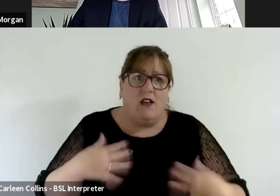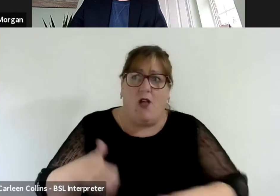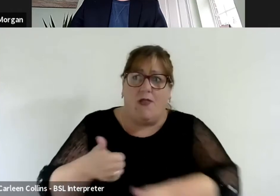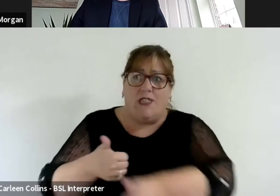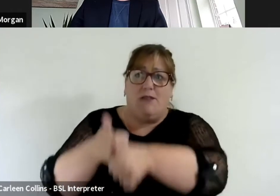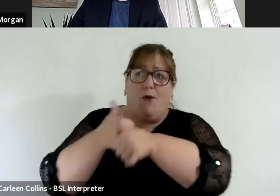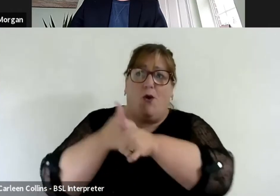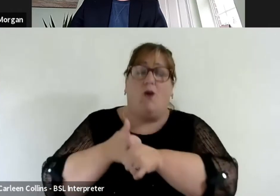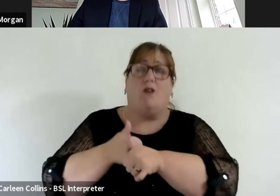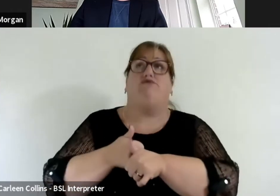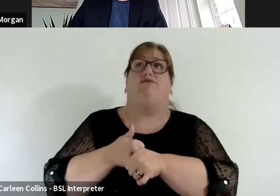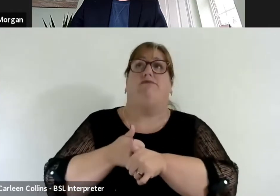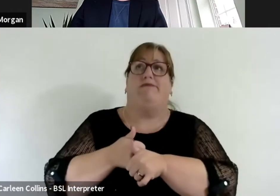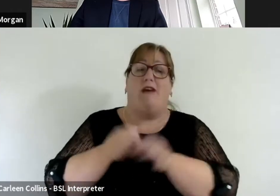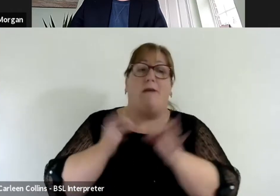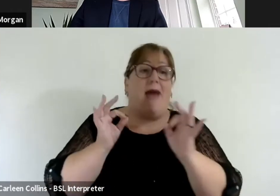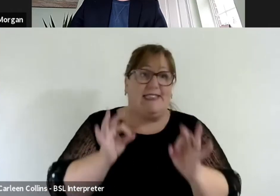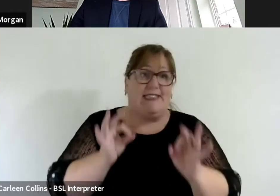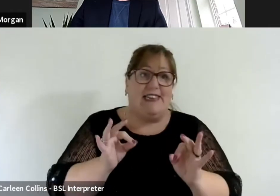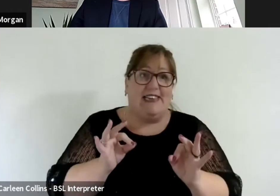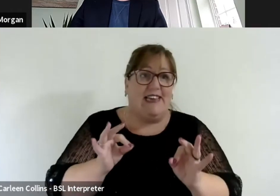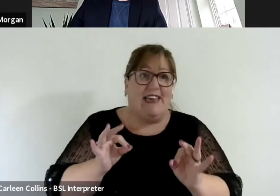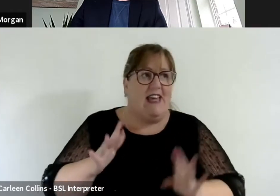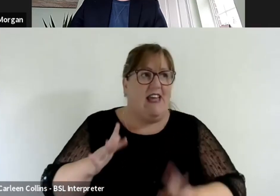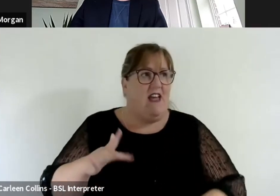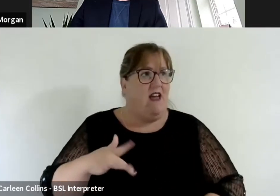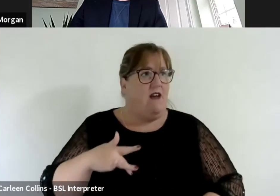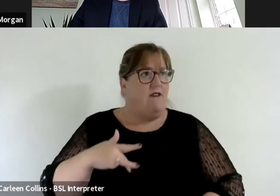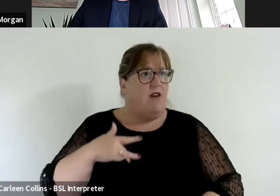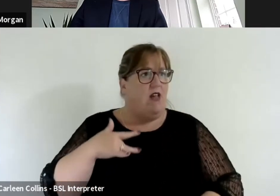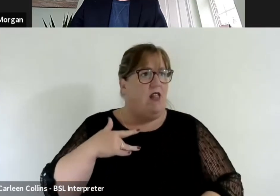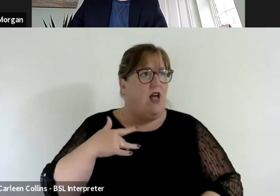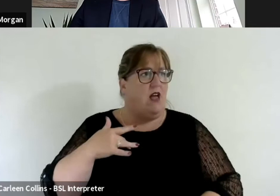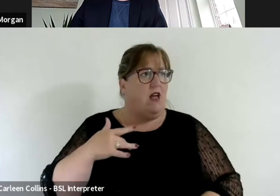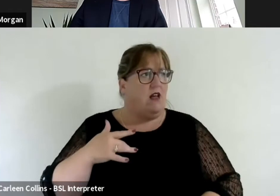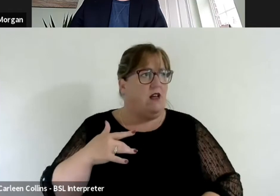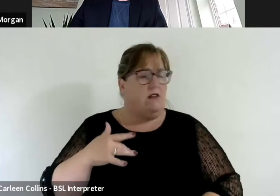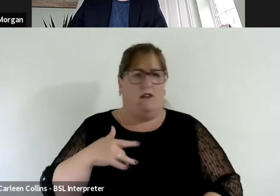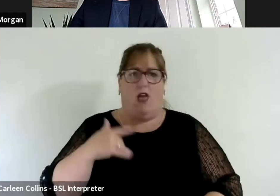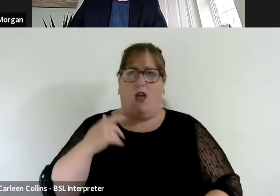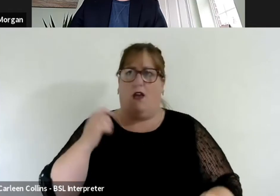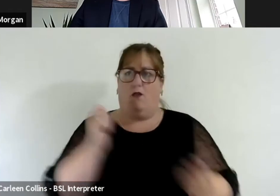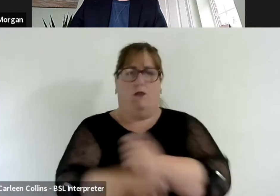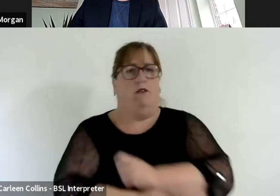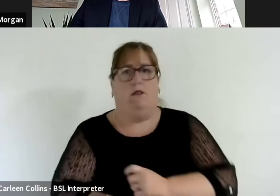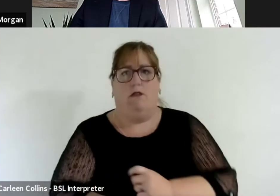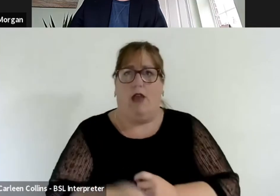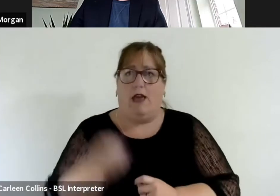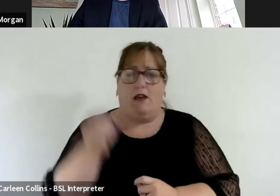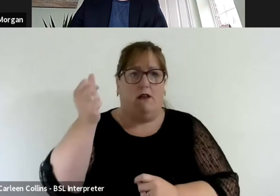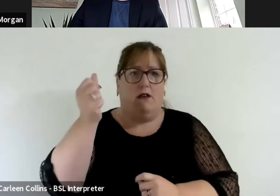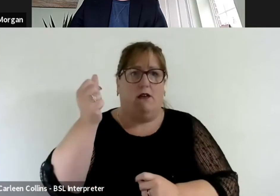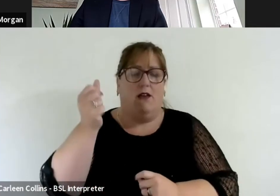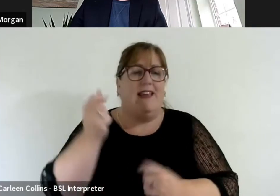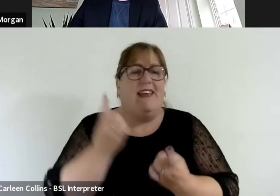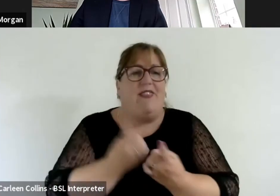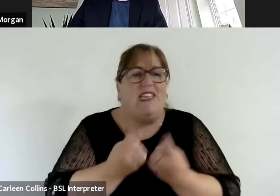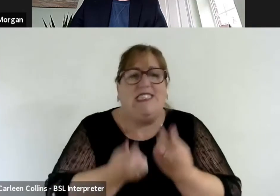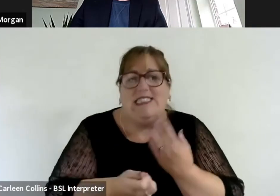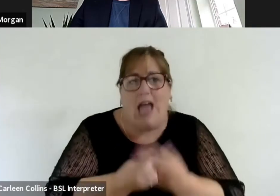So I did have to start sharing. When I did, the support out there was amazing.